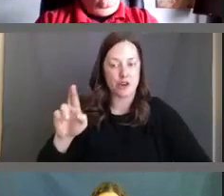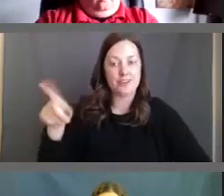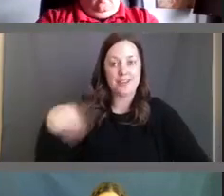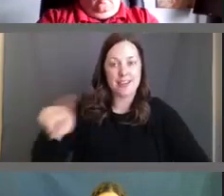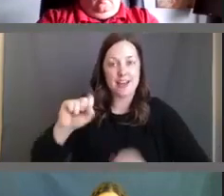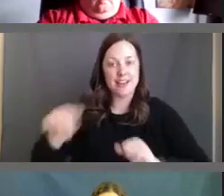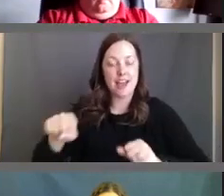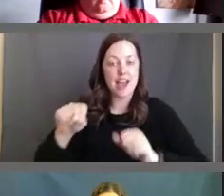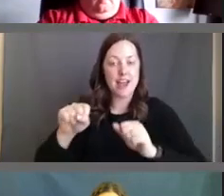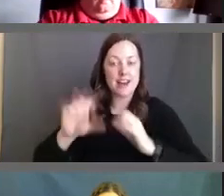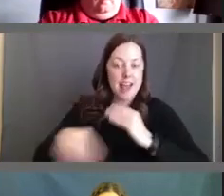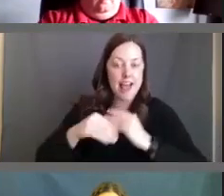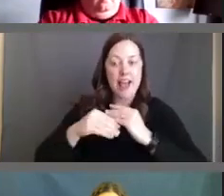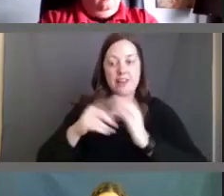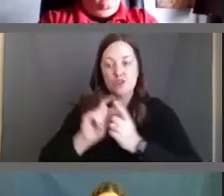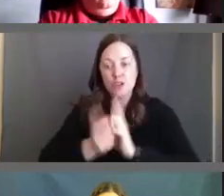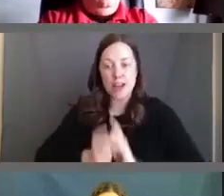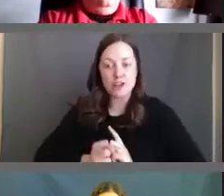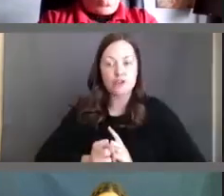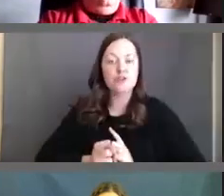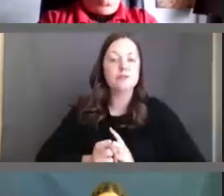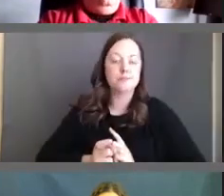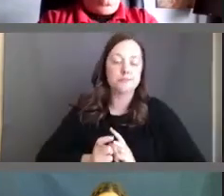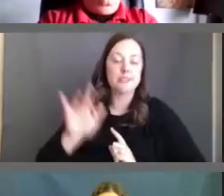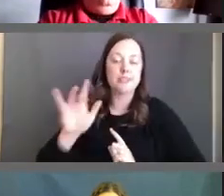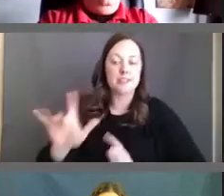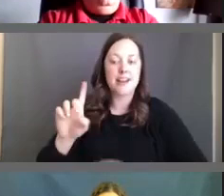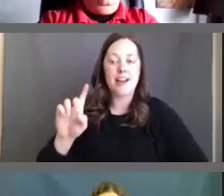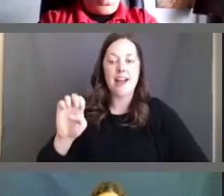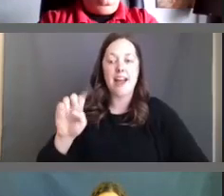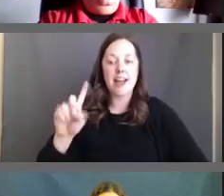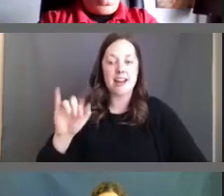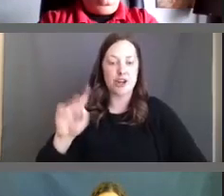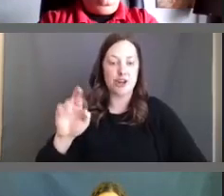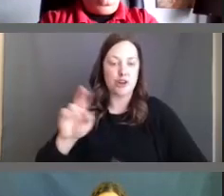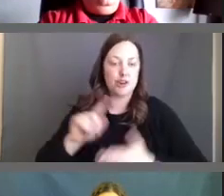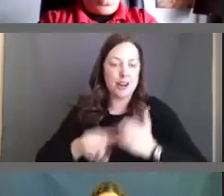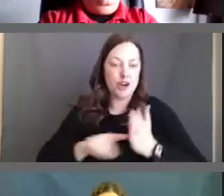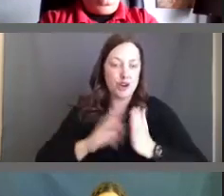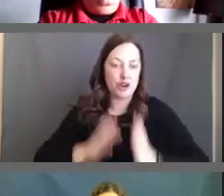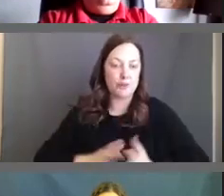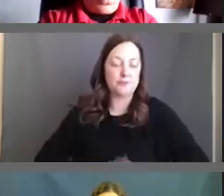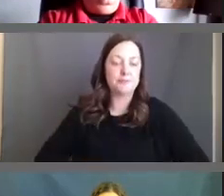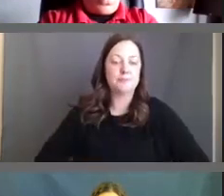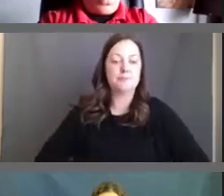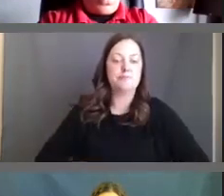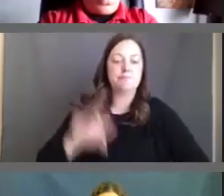This one is not as detailed but remember, as far as different options, you can change